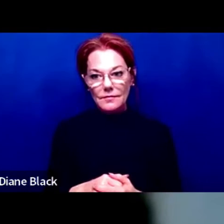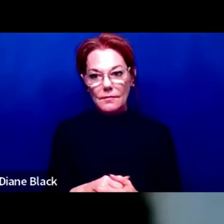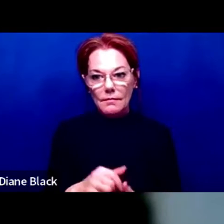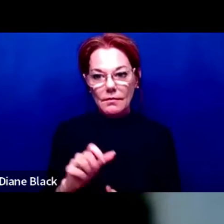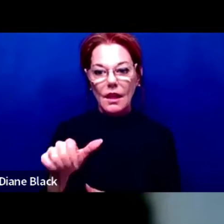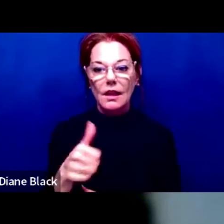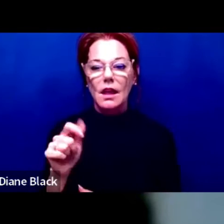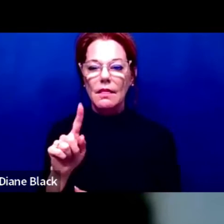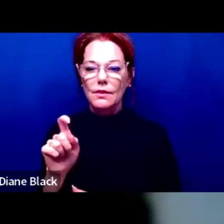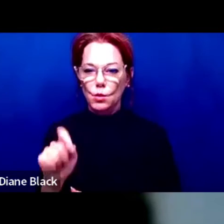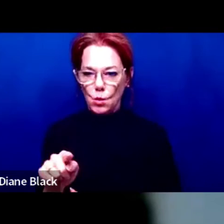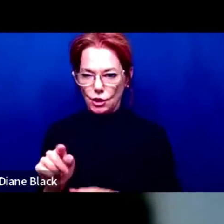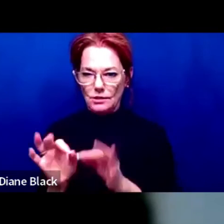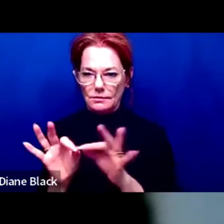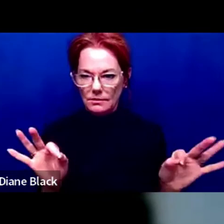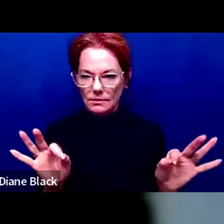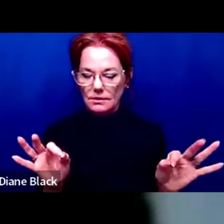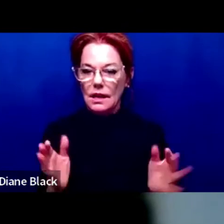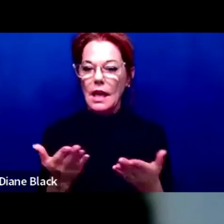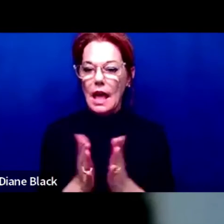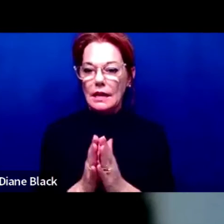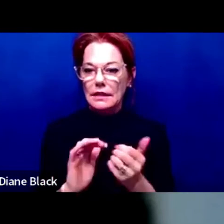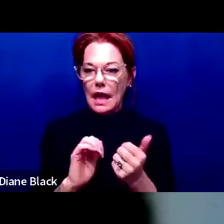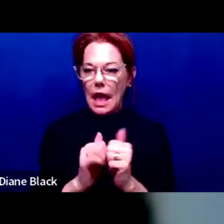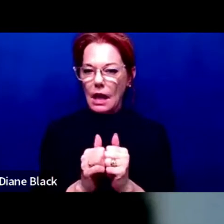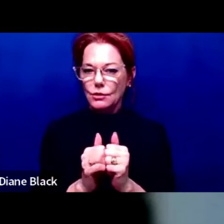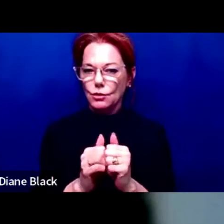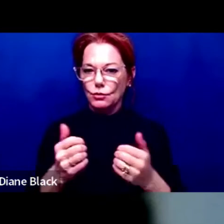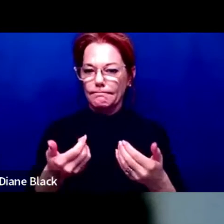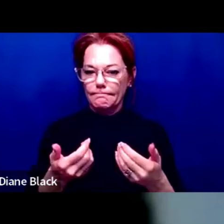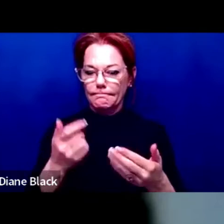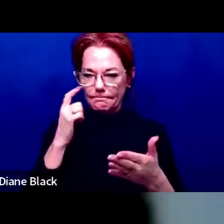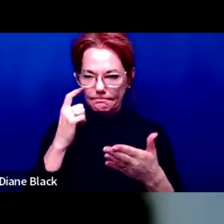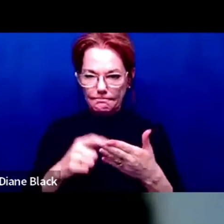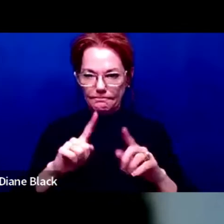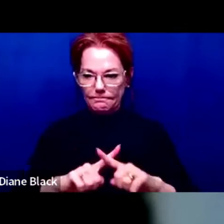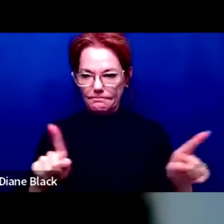is, how did you differentiate between mental health disabilities and traumatic brain